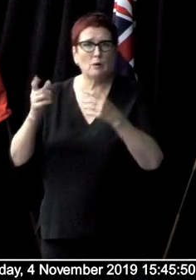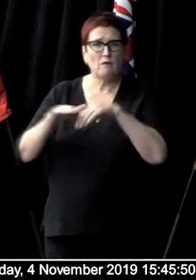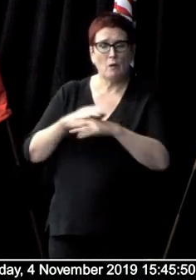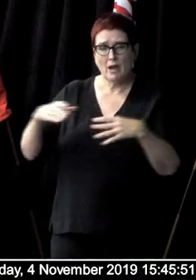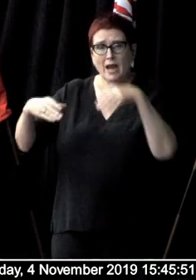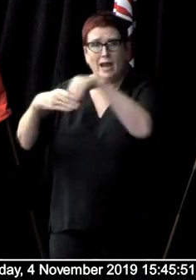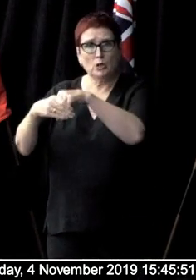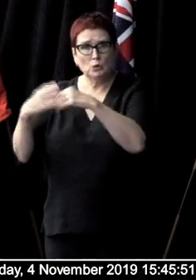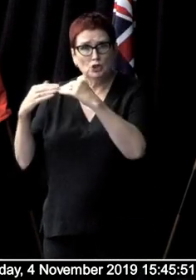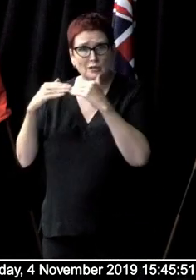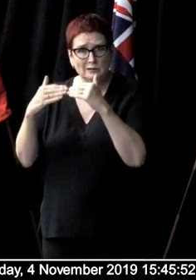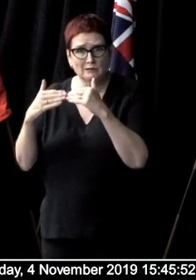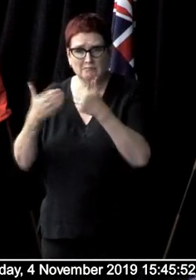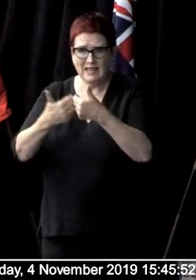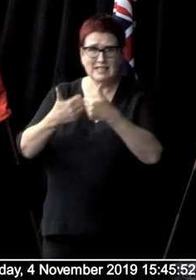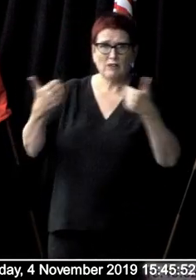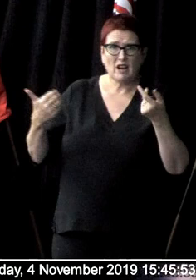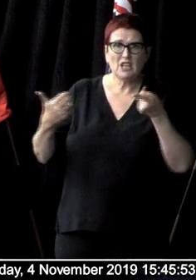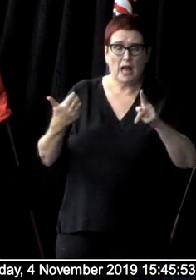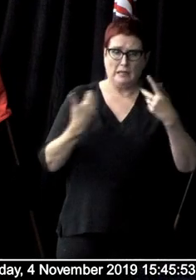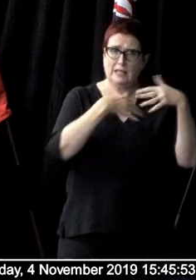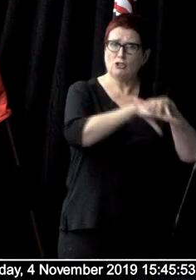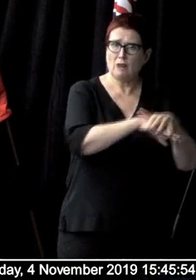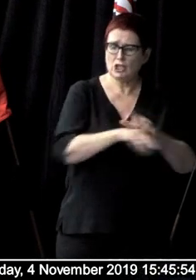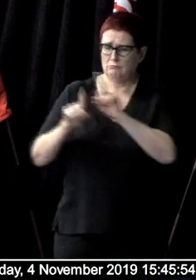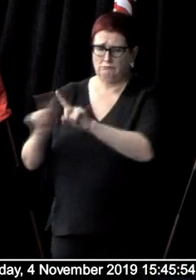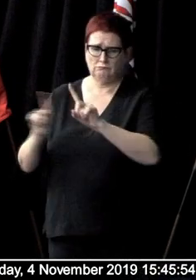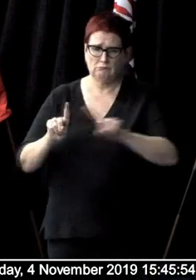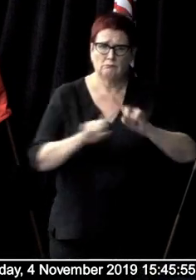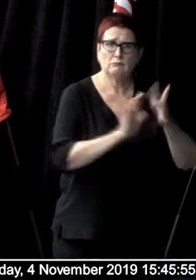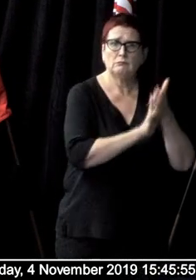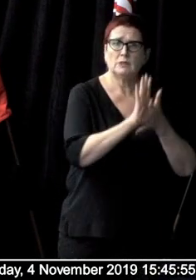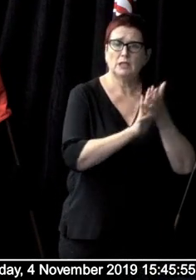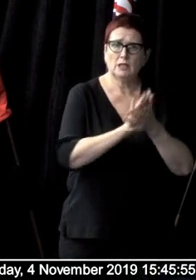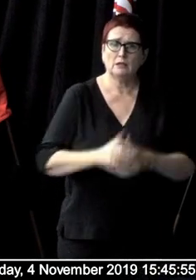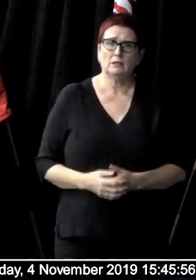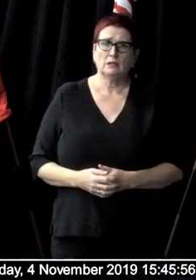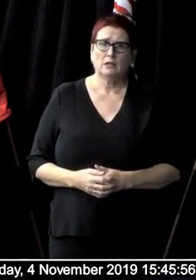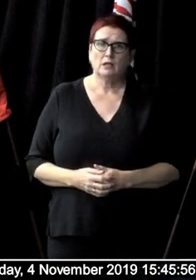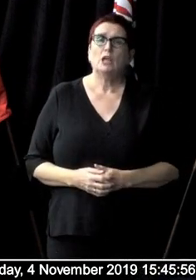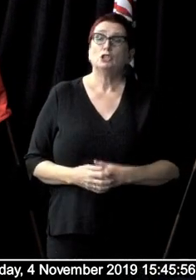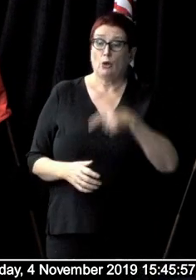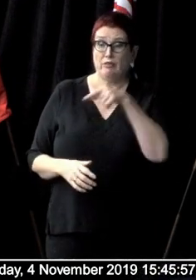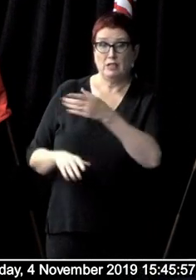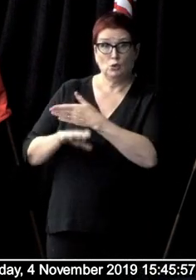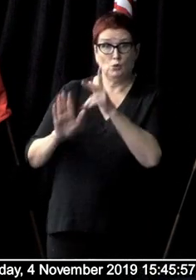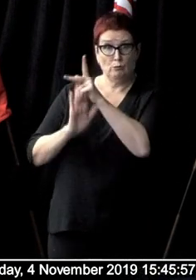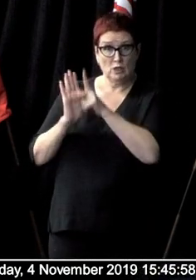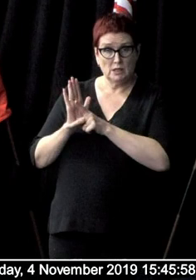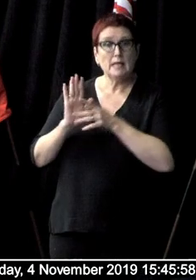I think it has led to work which has clarified that every student has the right